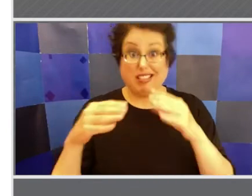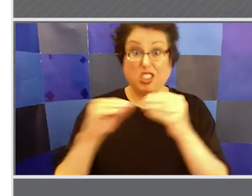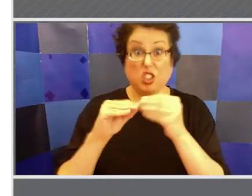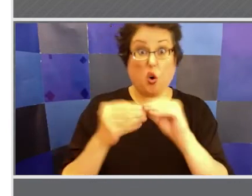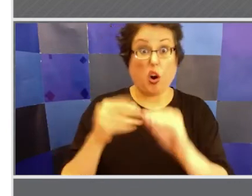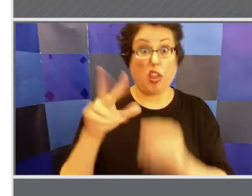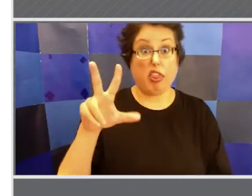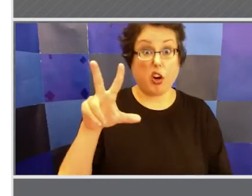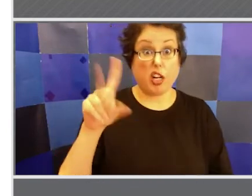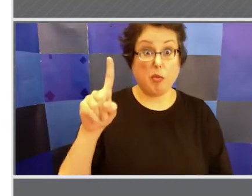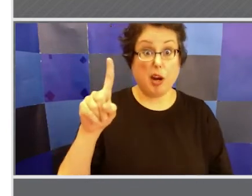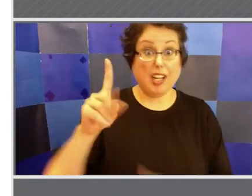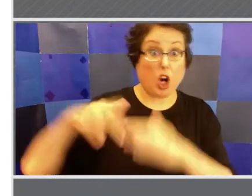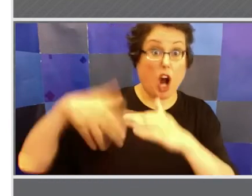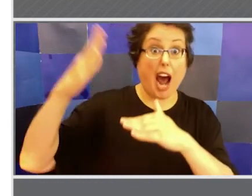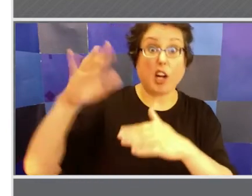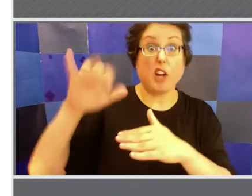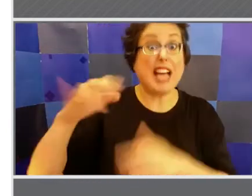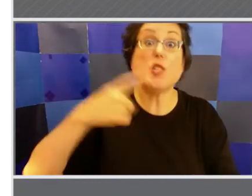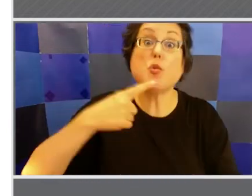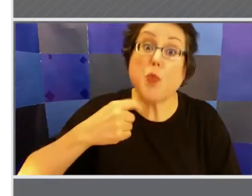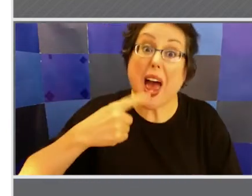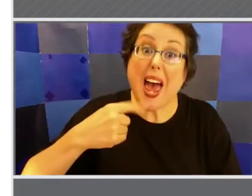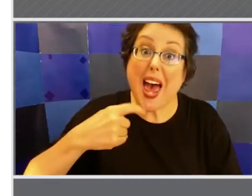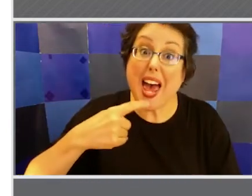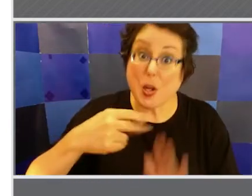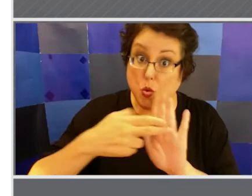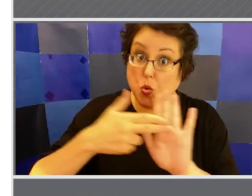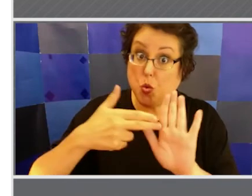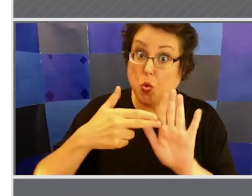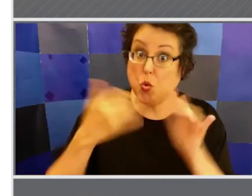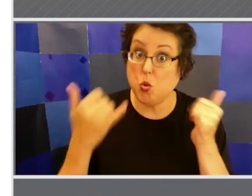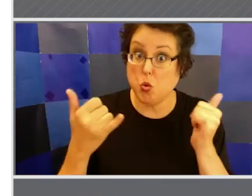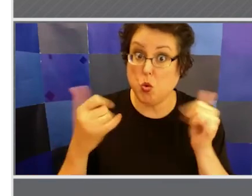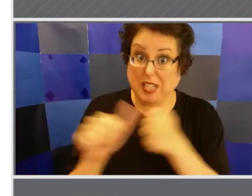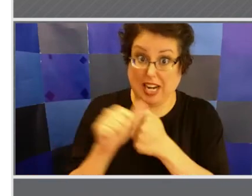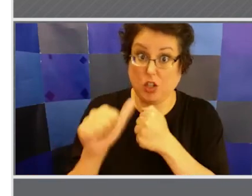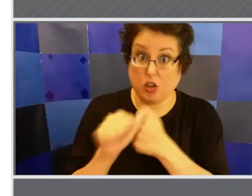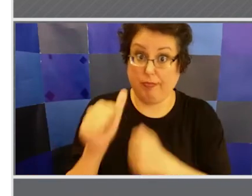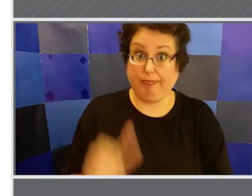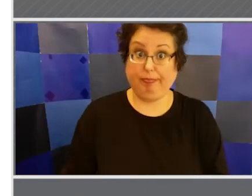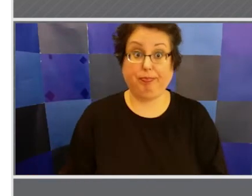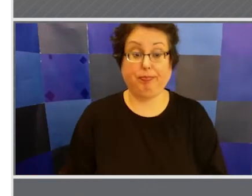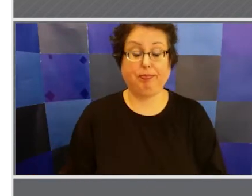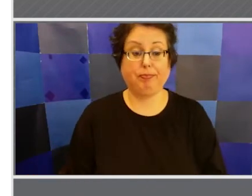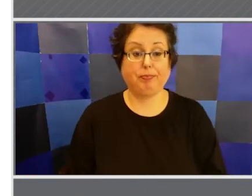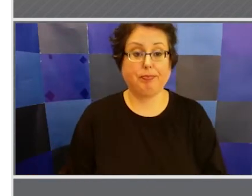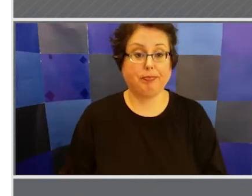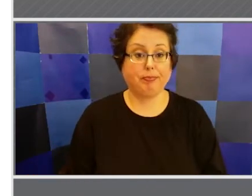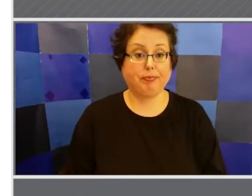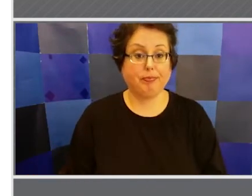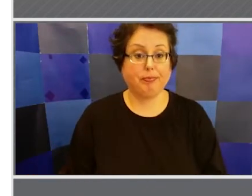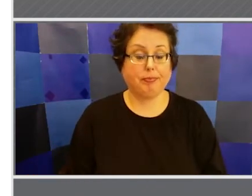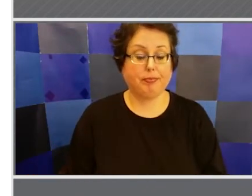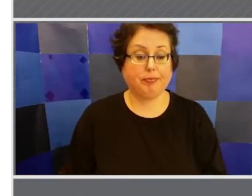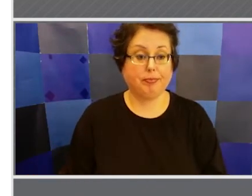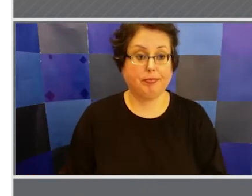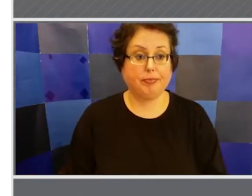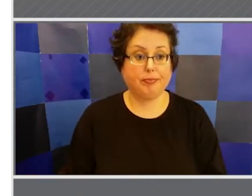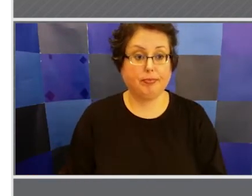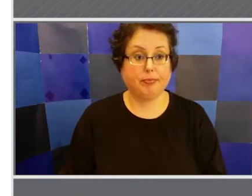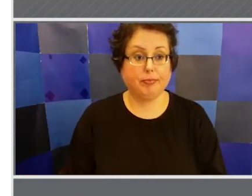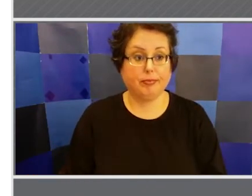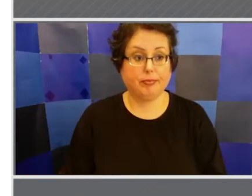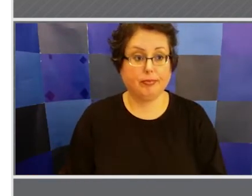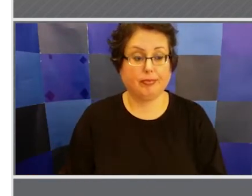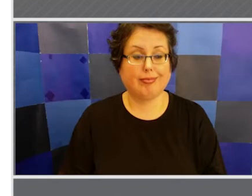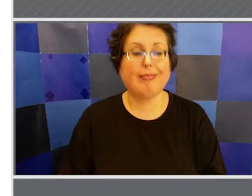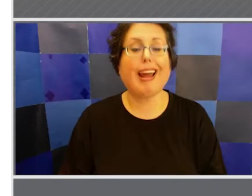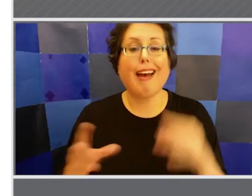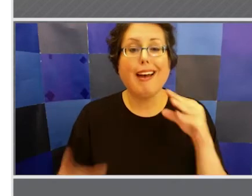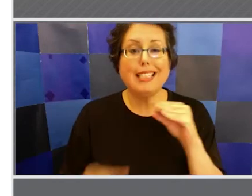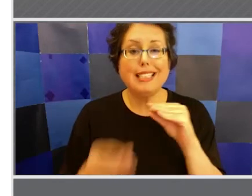In addition to the structural scores.